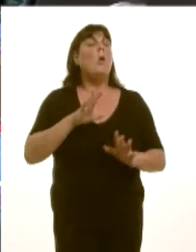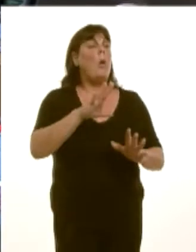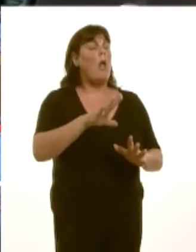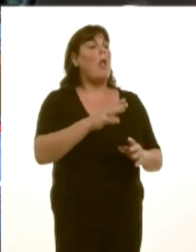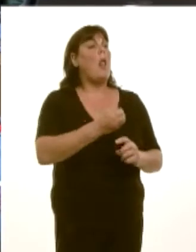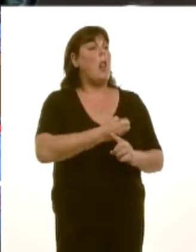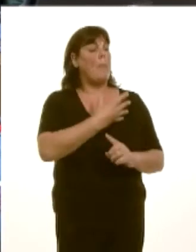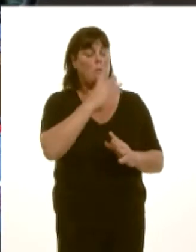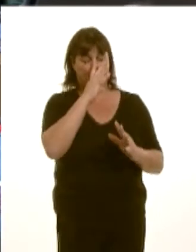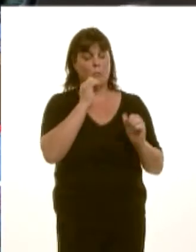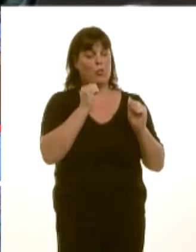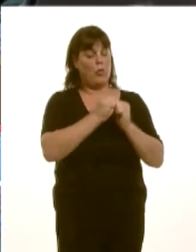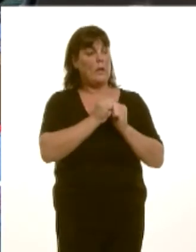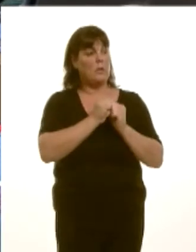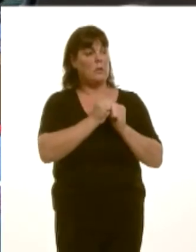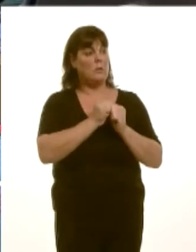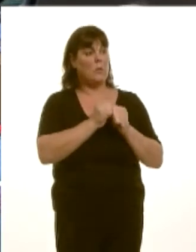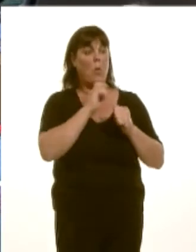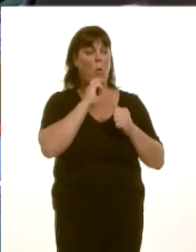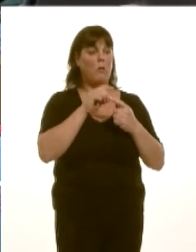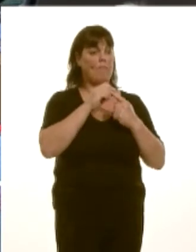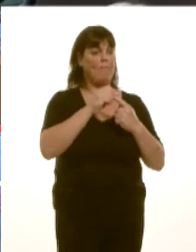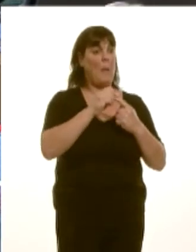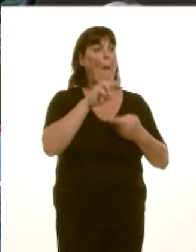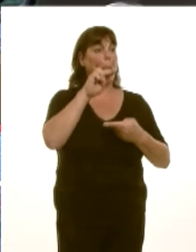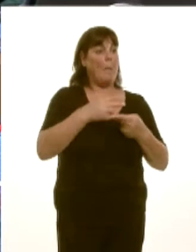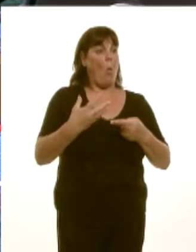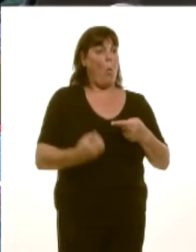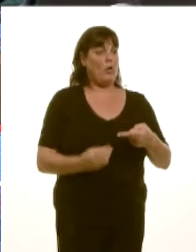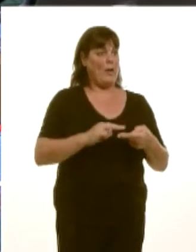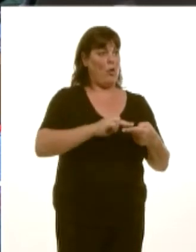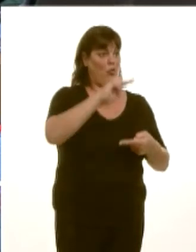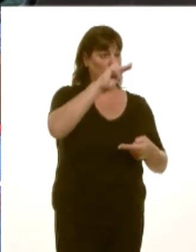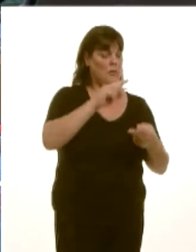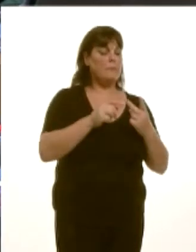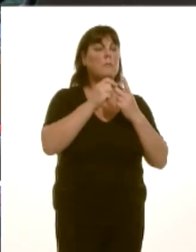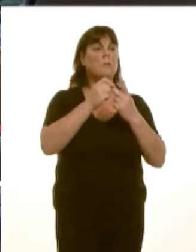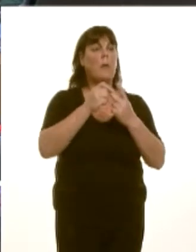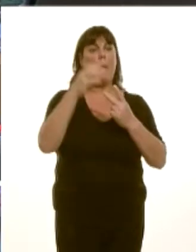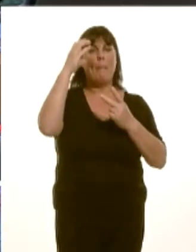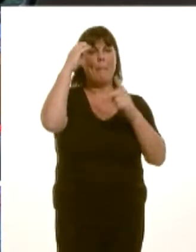we will be abolishing the bedroom tax, or whatever you wish to call it, and that we